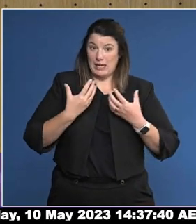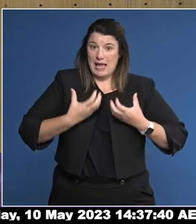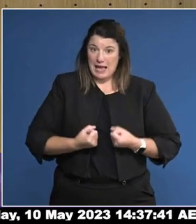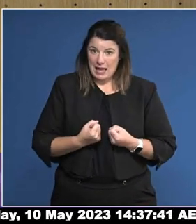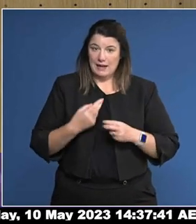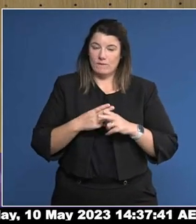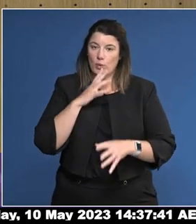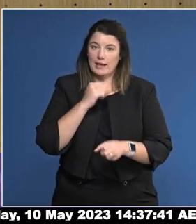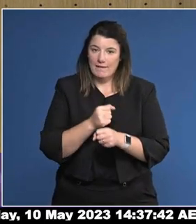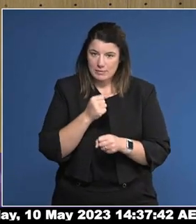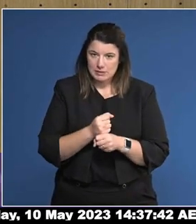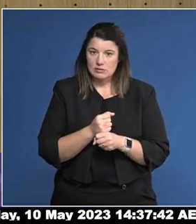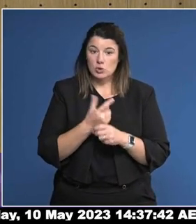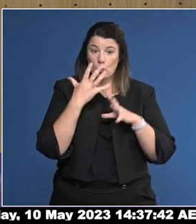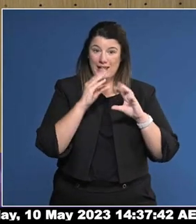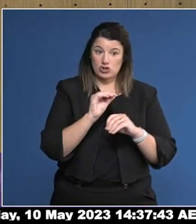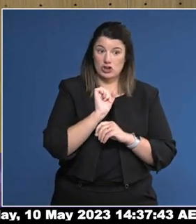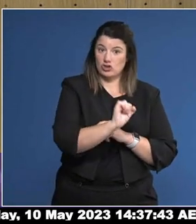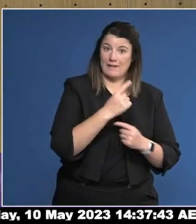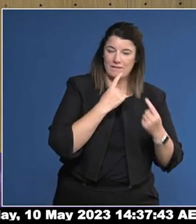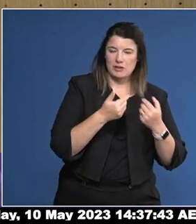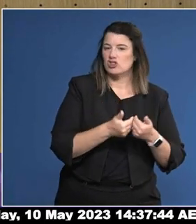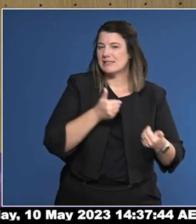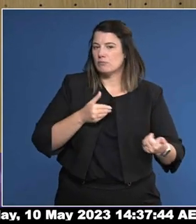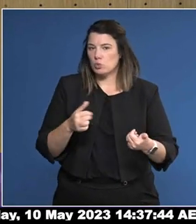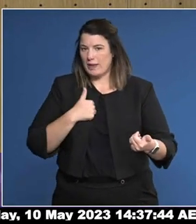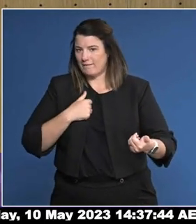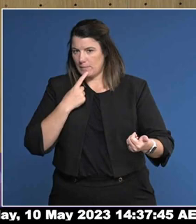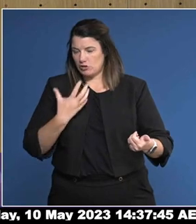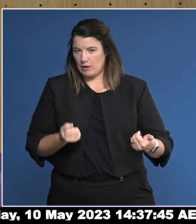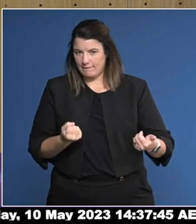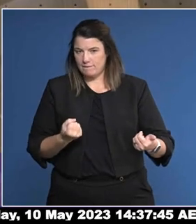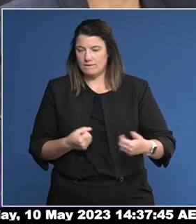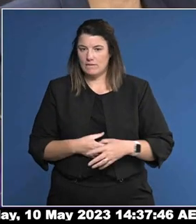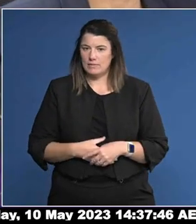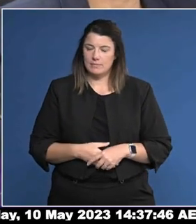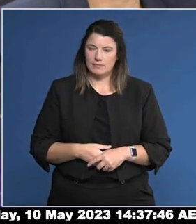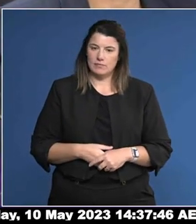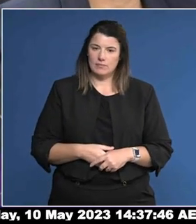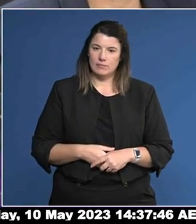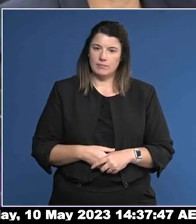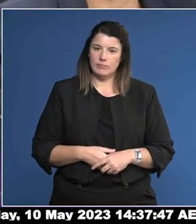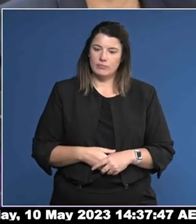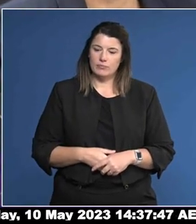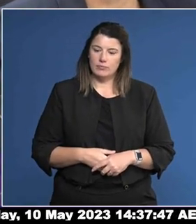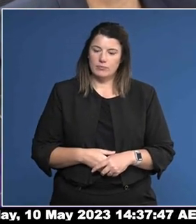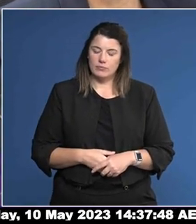So, the Education dataset was separate. Was there something that triggered the department - your department